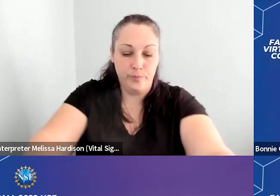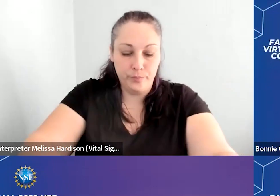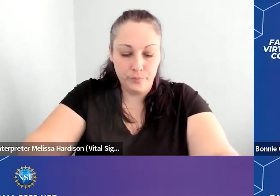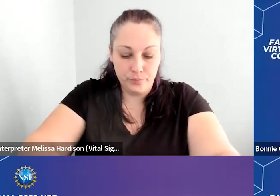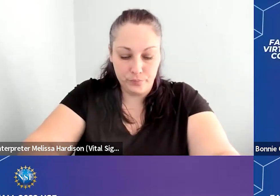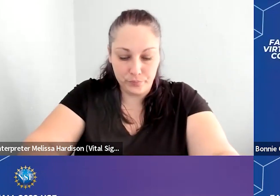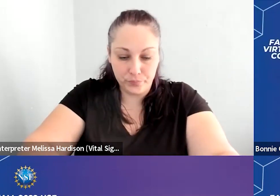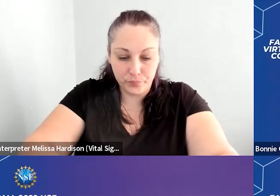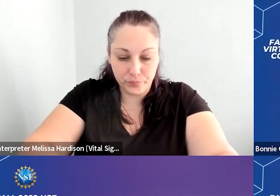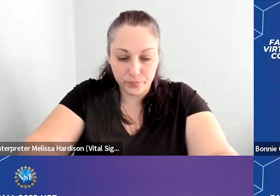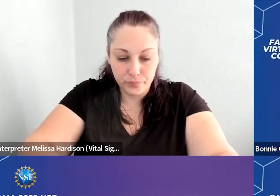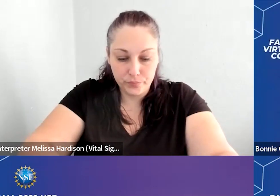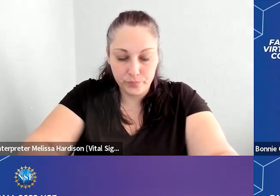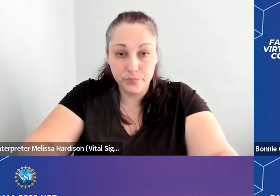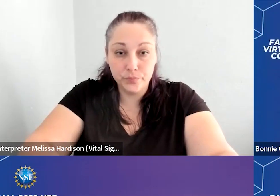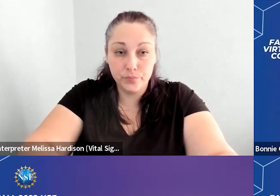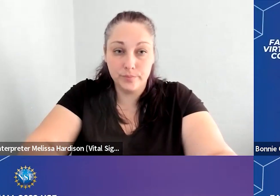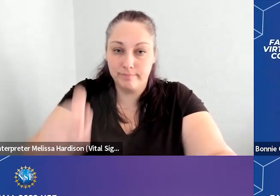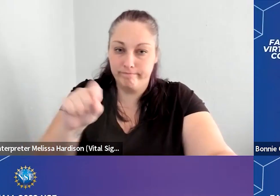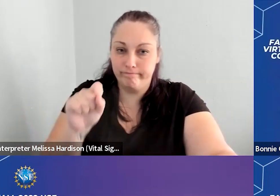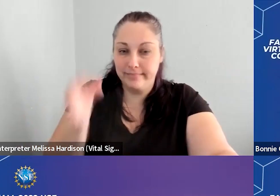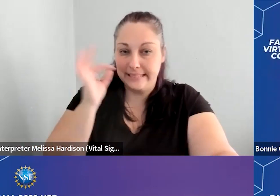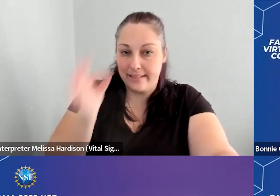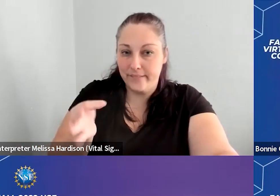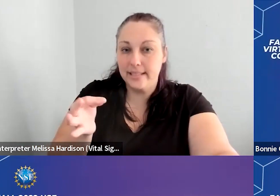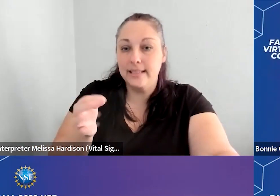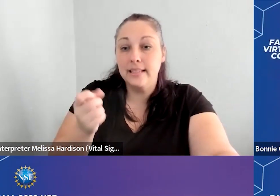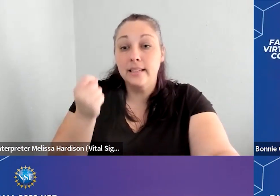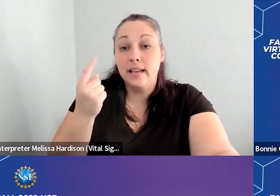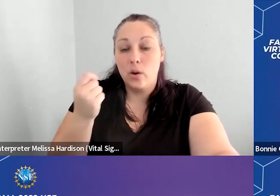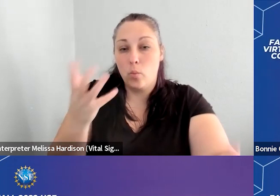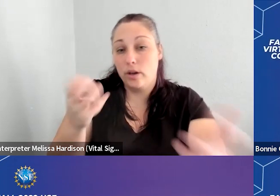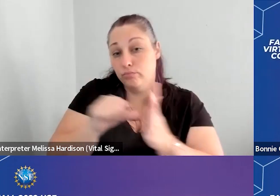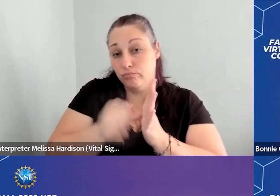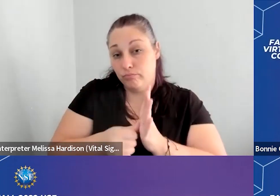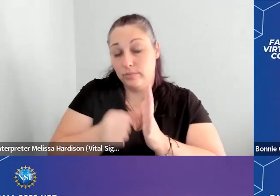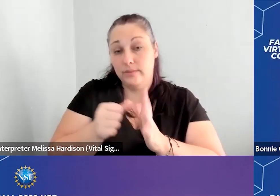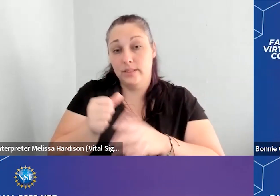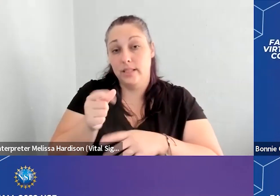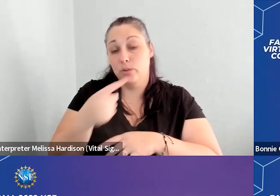Alright. And yes, definitely as you -- I wanted to just emphasize as you said, Bonnie,